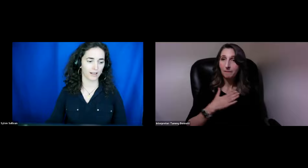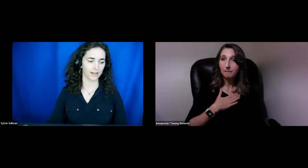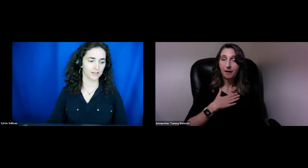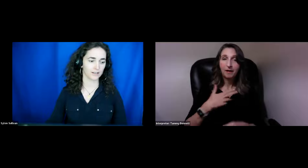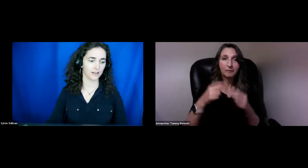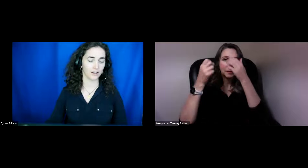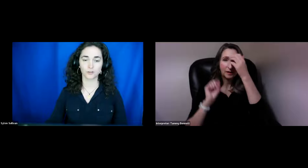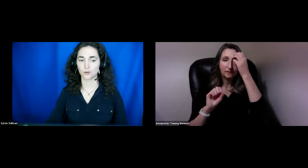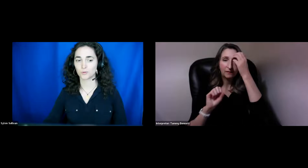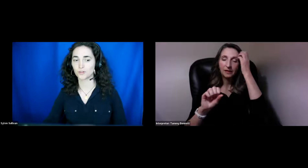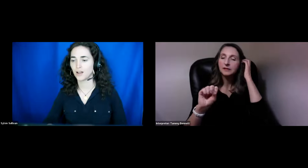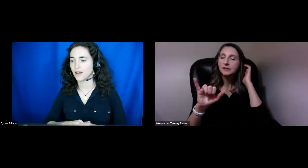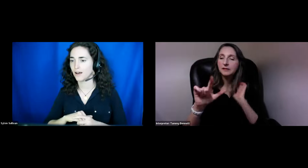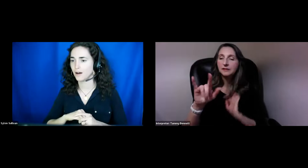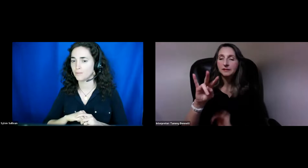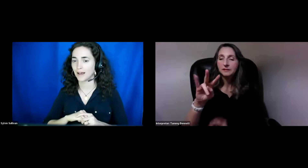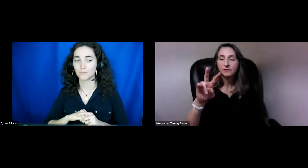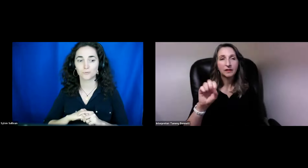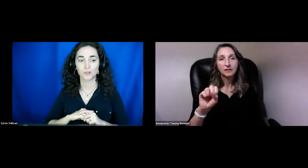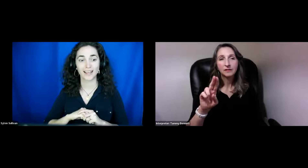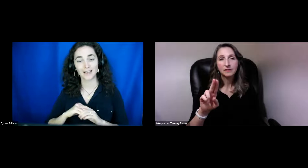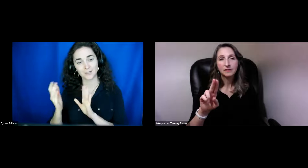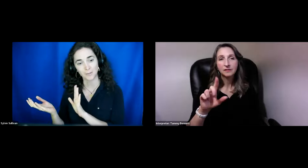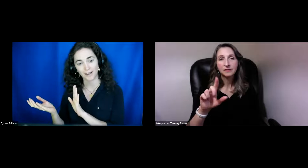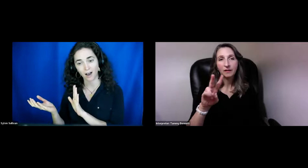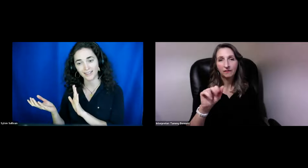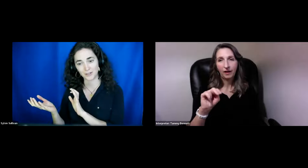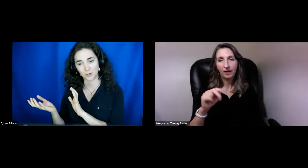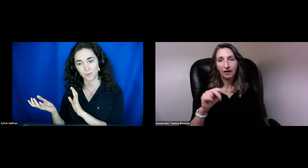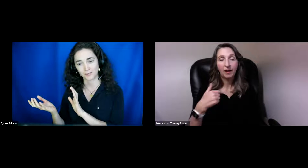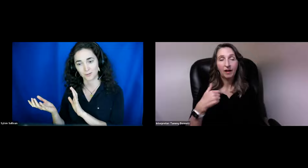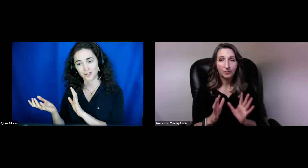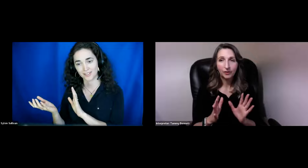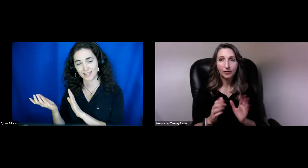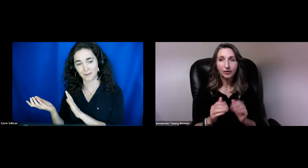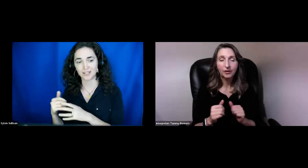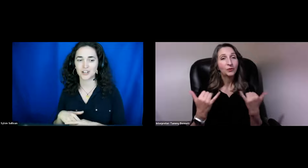I work as an interpreter today, some of my colleagues are interpreting for us: Tammy and Jennifer.